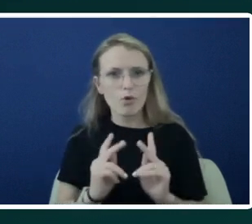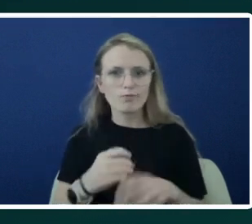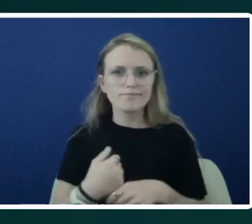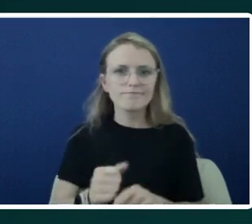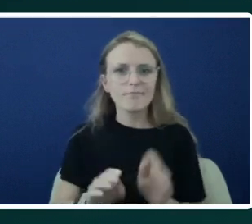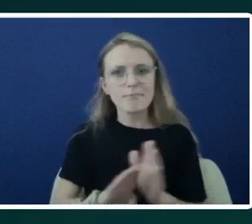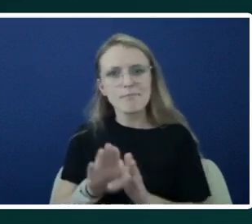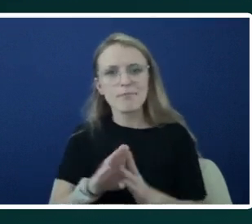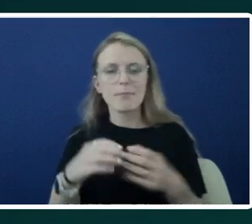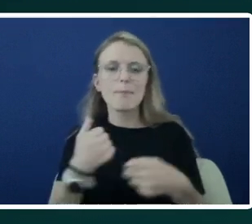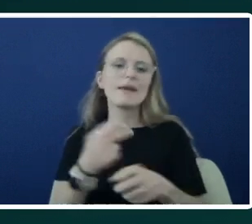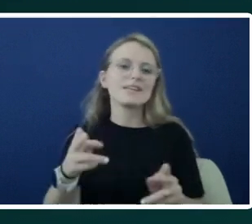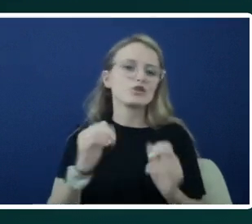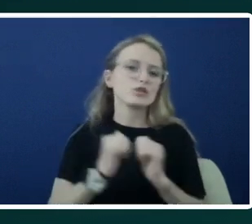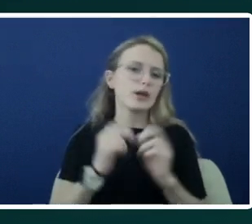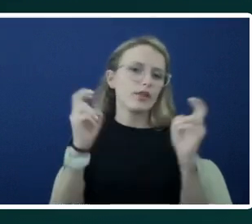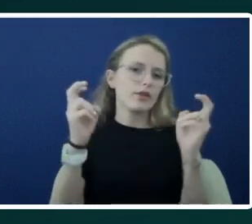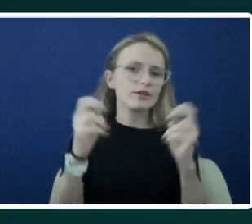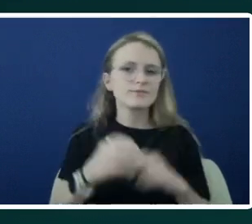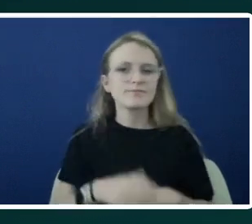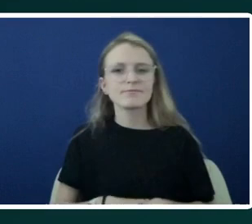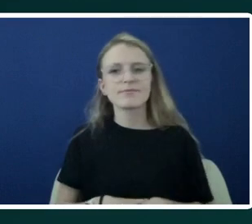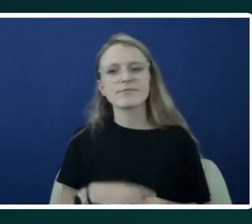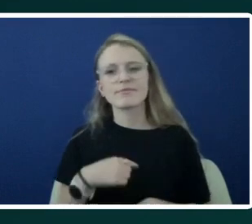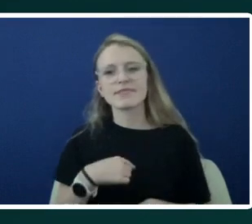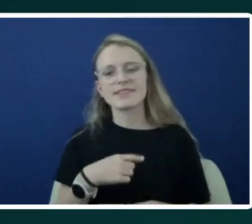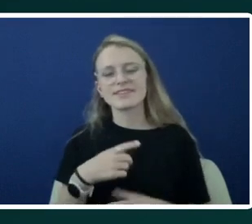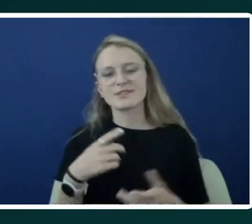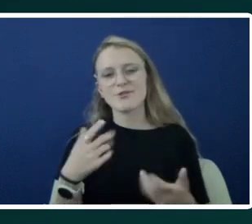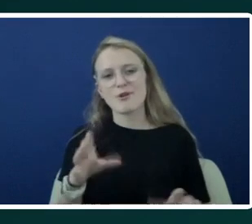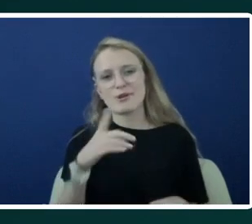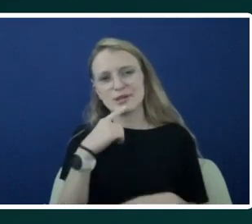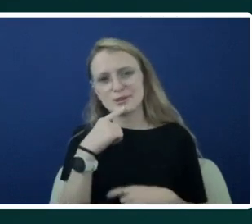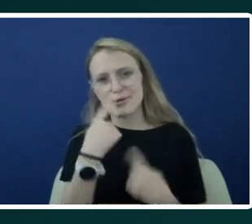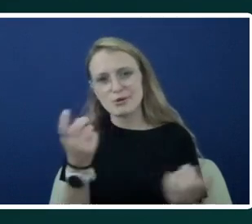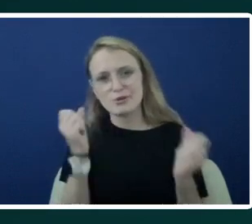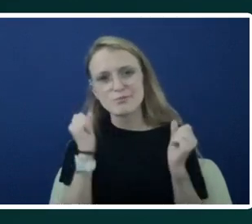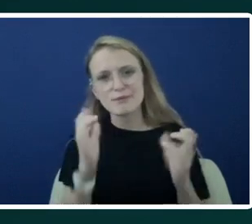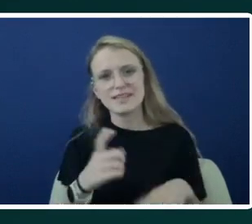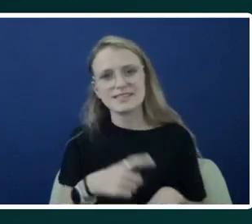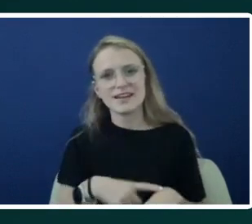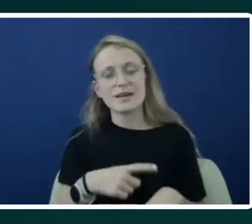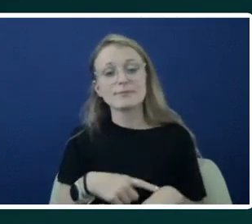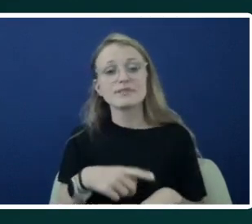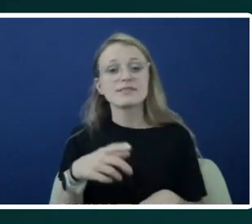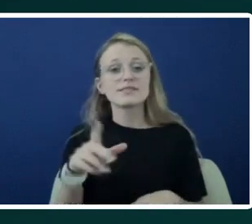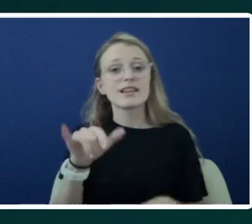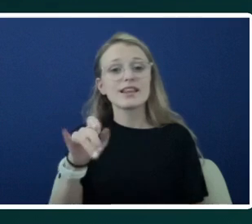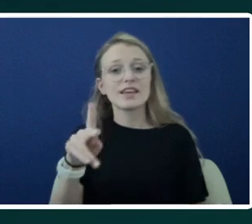Promised many, many times the link to that Learning Lab collection. Our incredibly-able